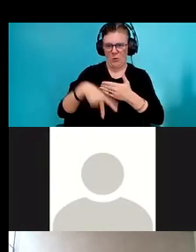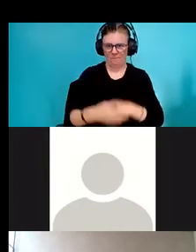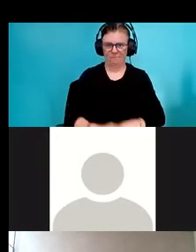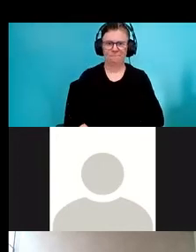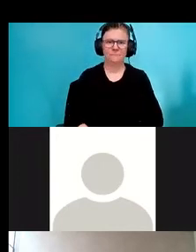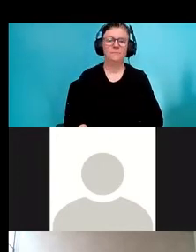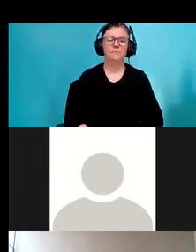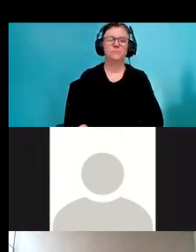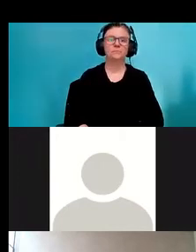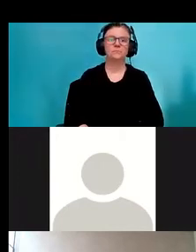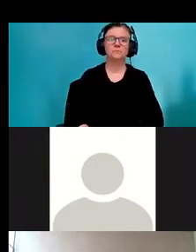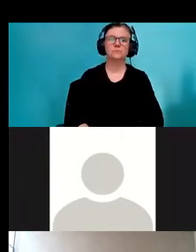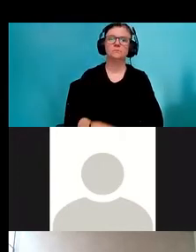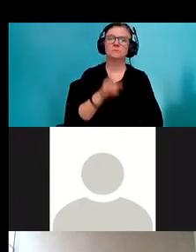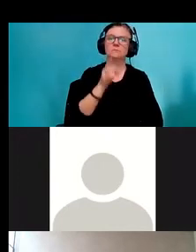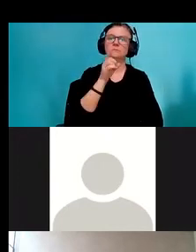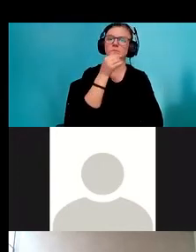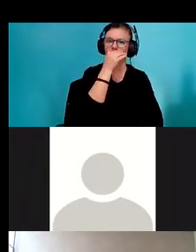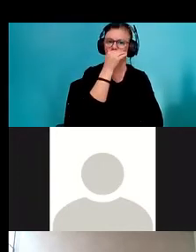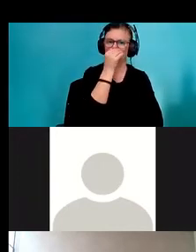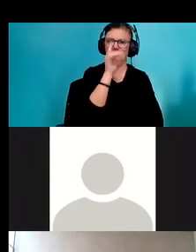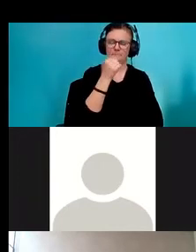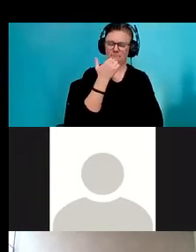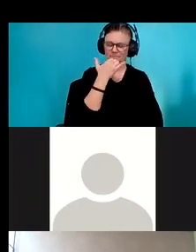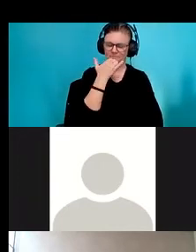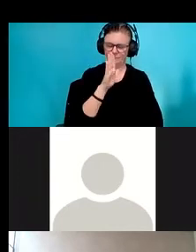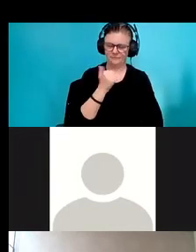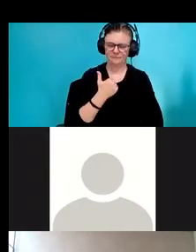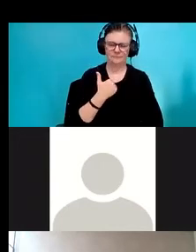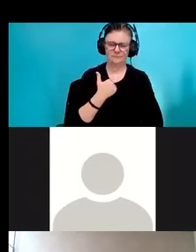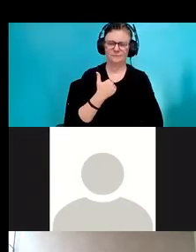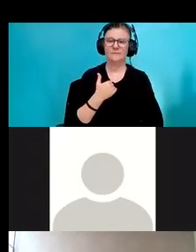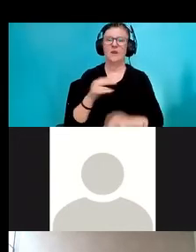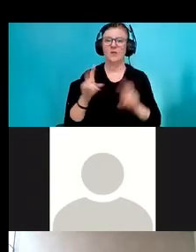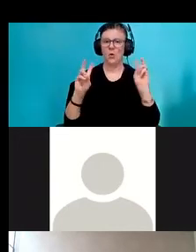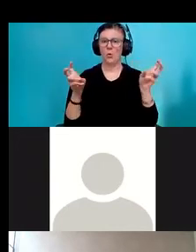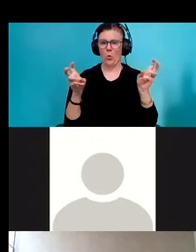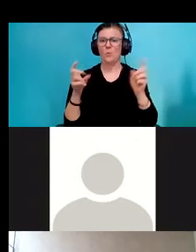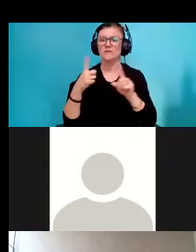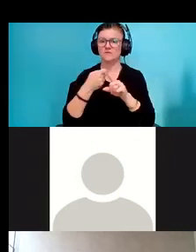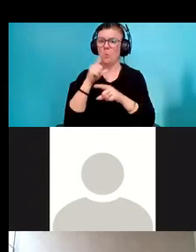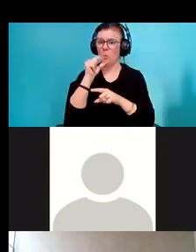The most significant-- excuse me, I meant to say this quote is from the campus program.